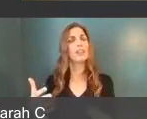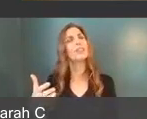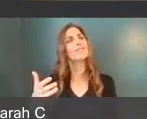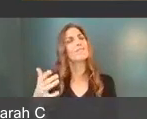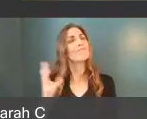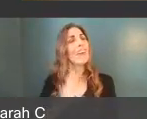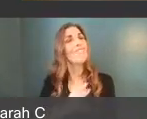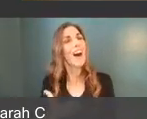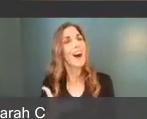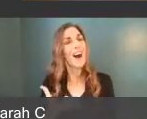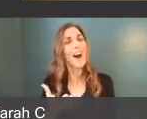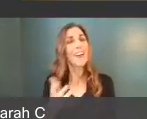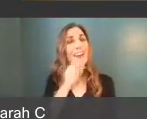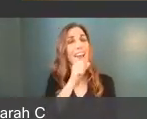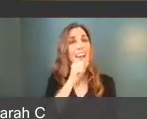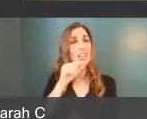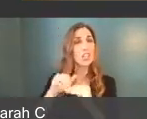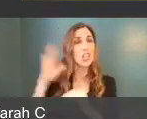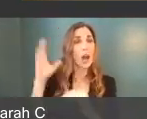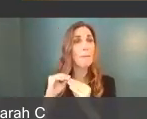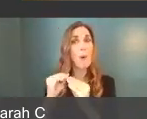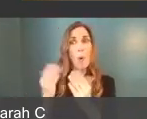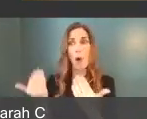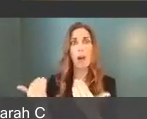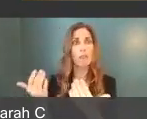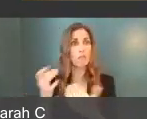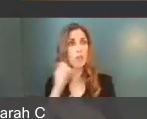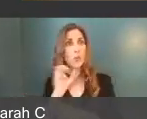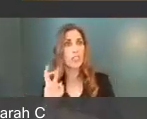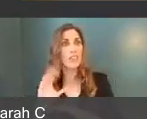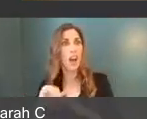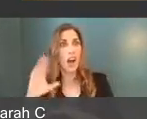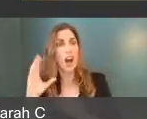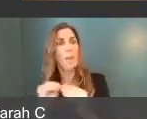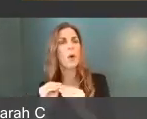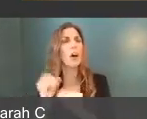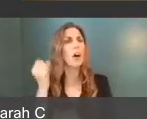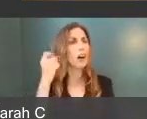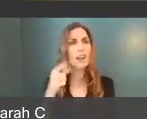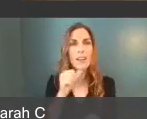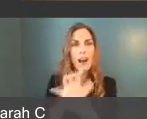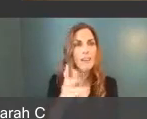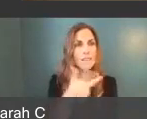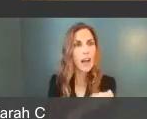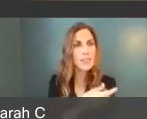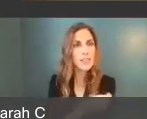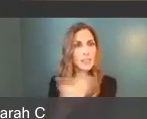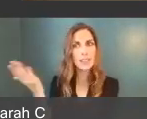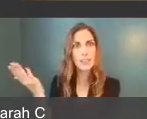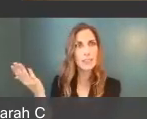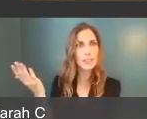the age range lower but we don't have any vaccine. I mean we don't have, I showed you the numbers at